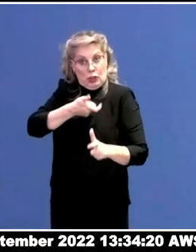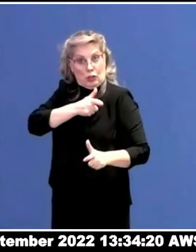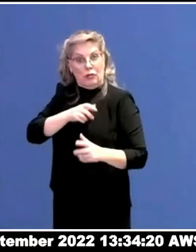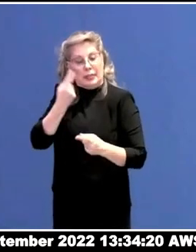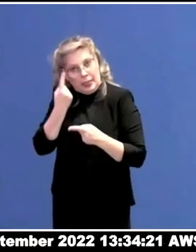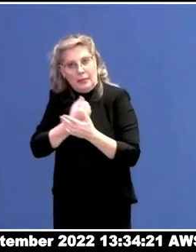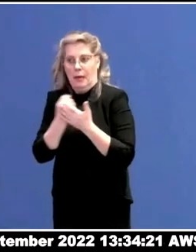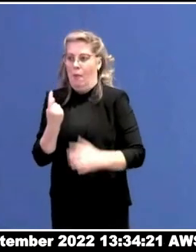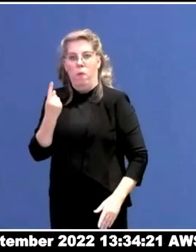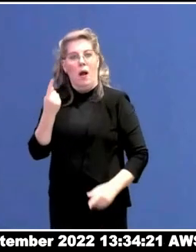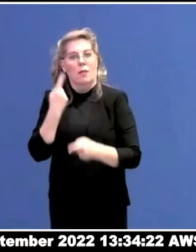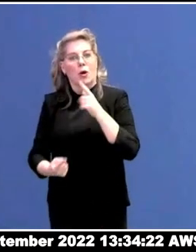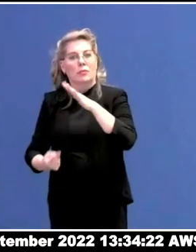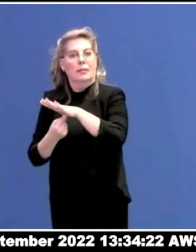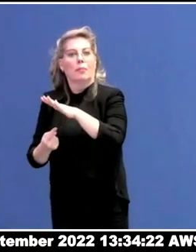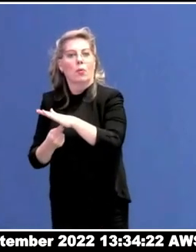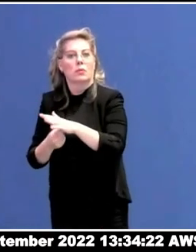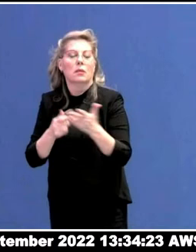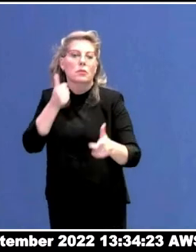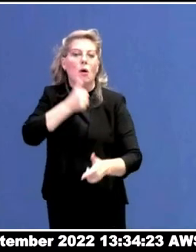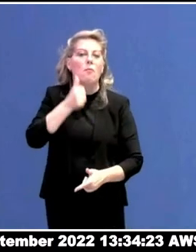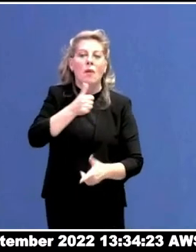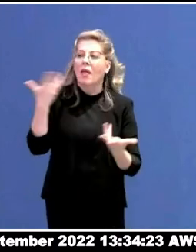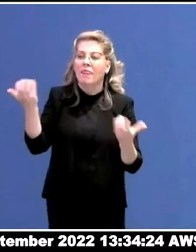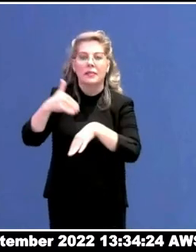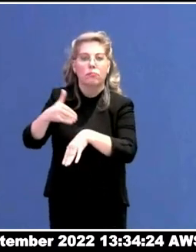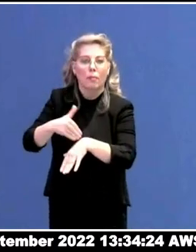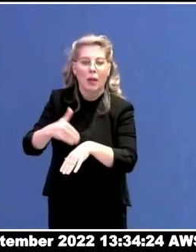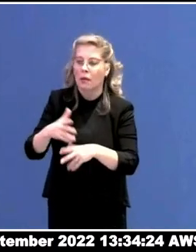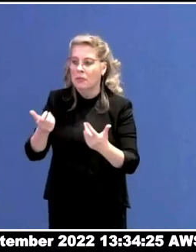to give medication to the women, so they will miss out on their medication.